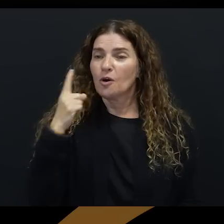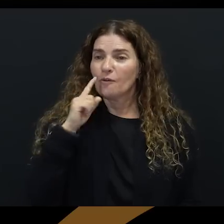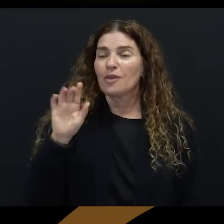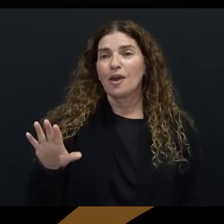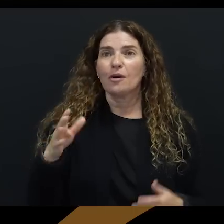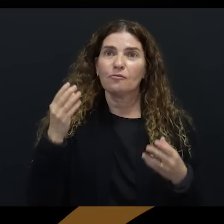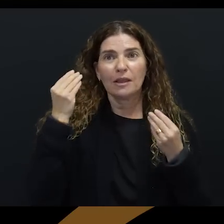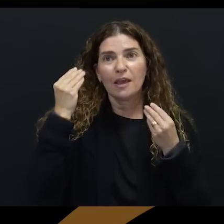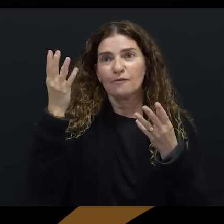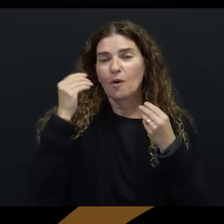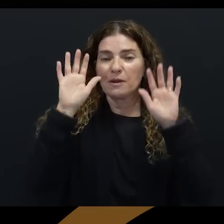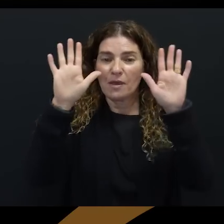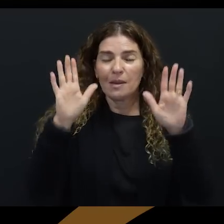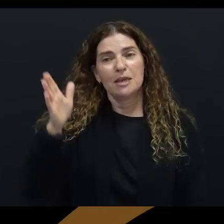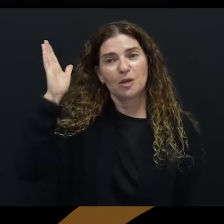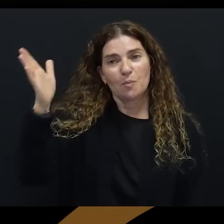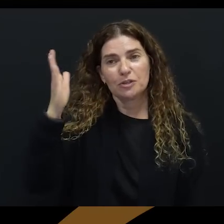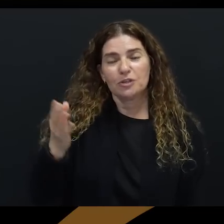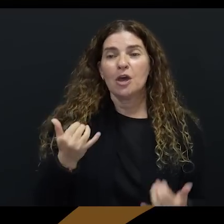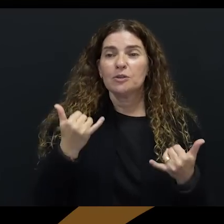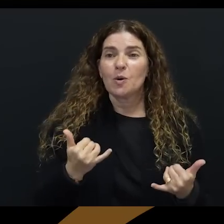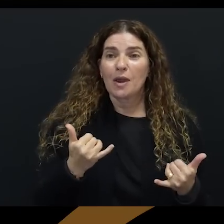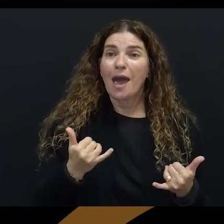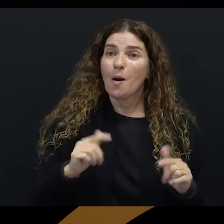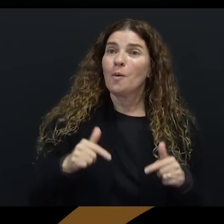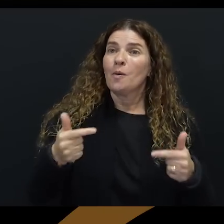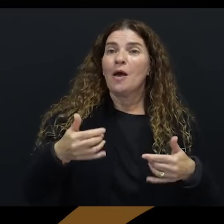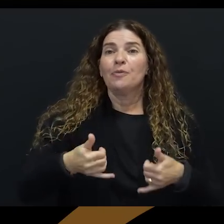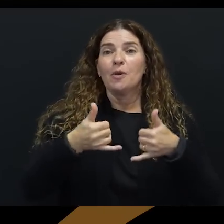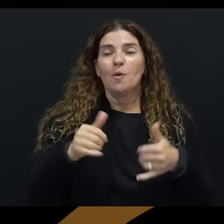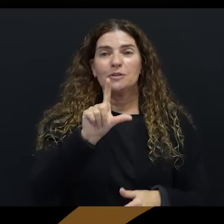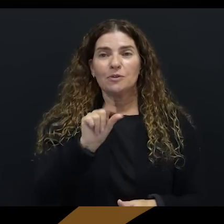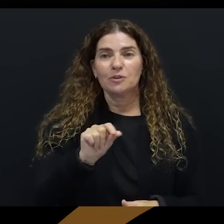for your engaging and informative presentations. And now on to the awards.